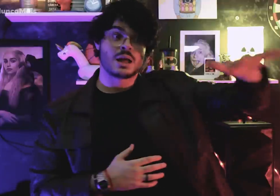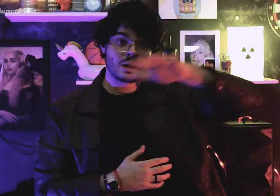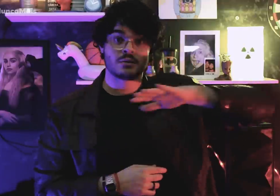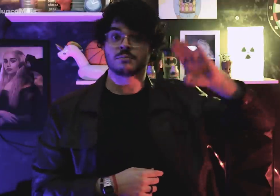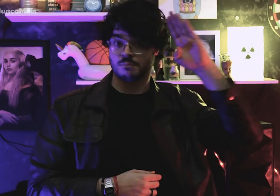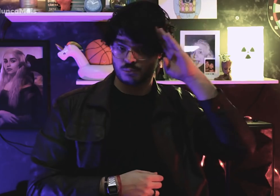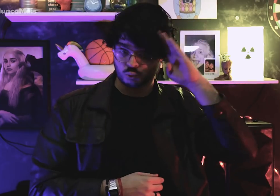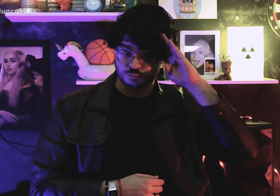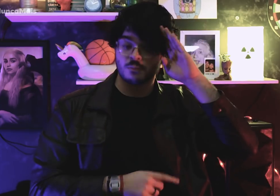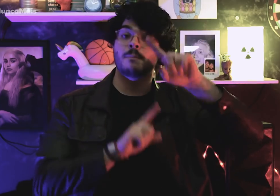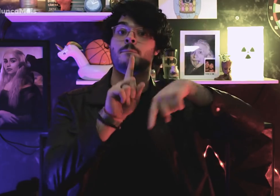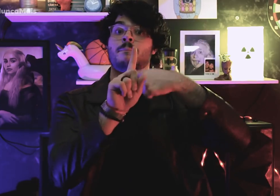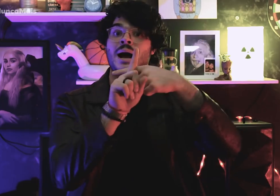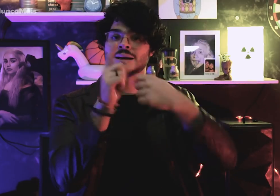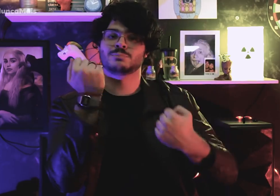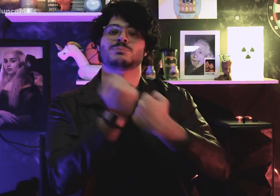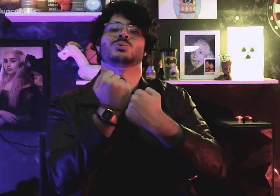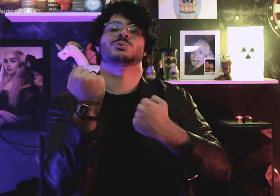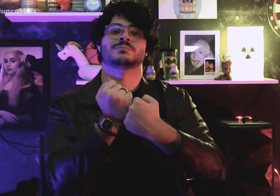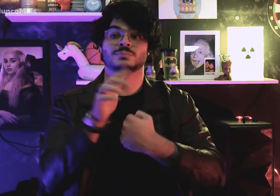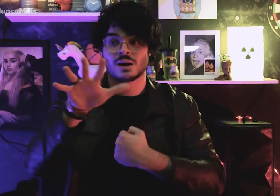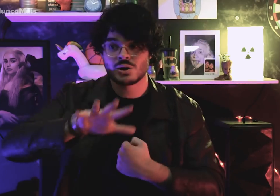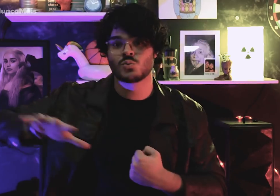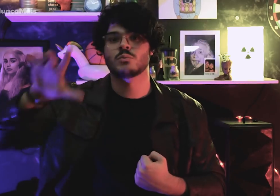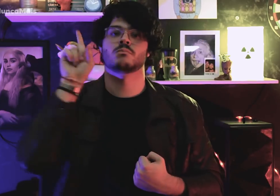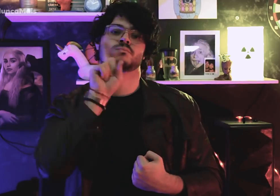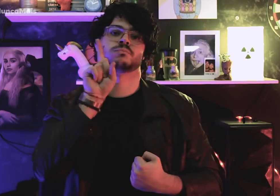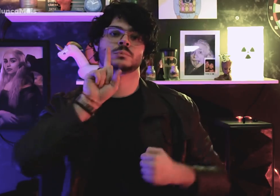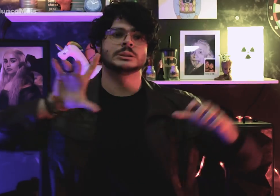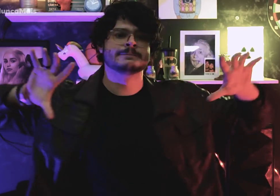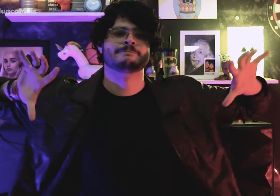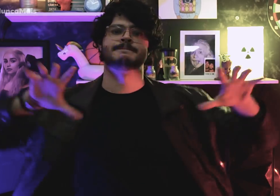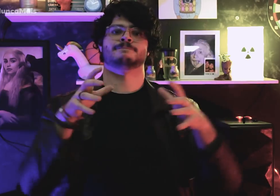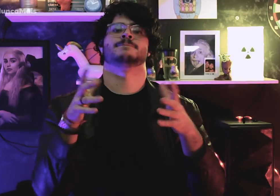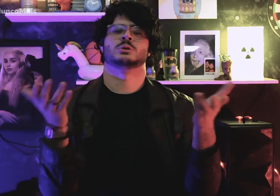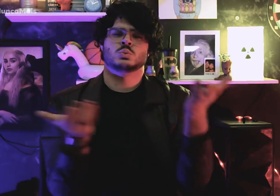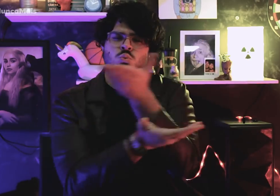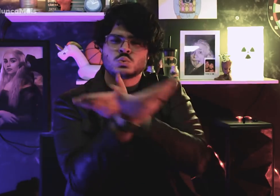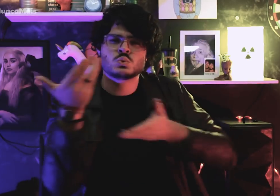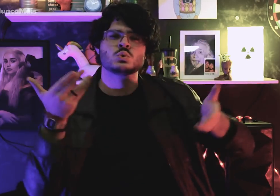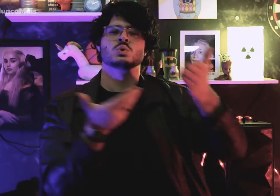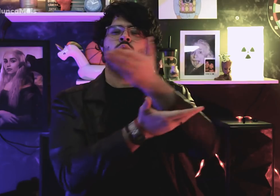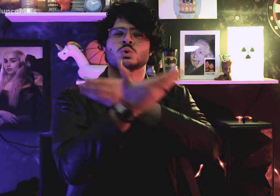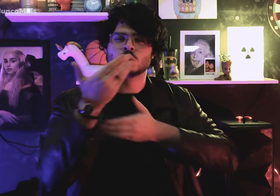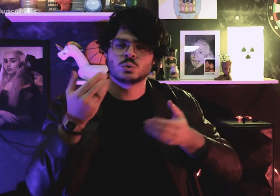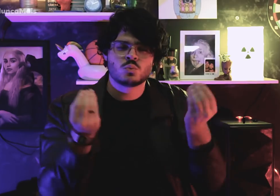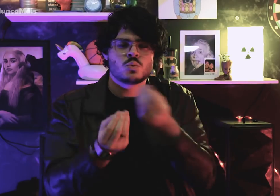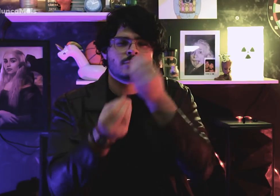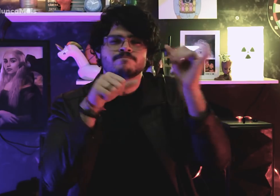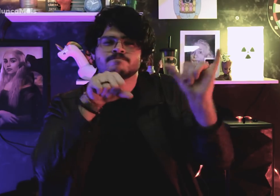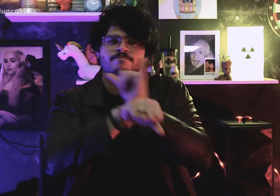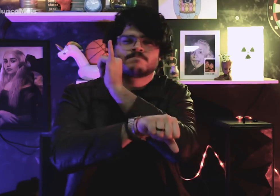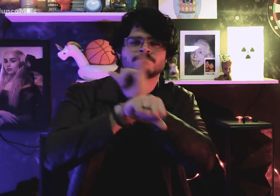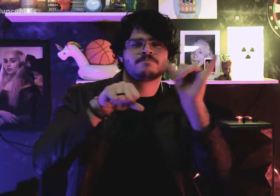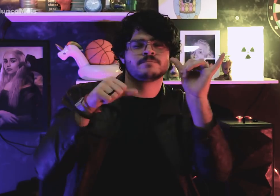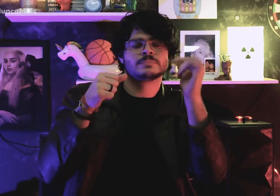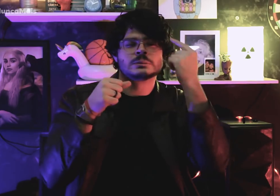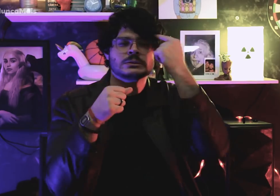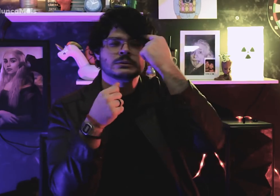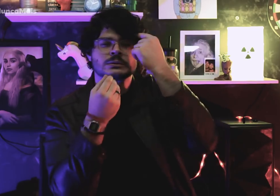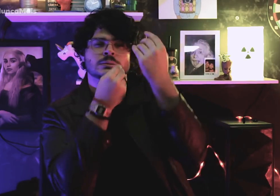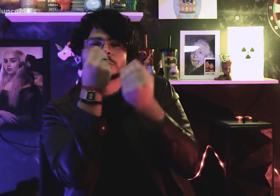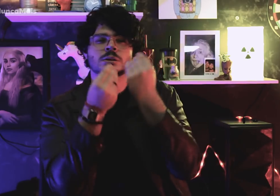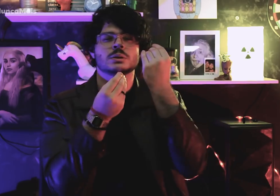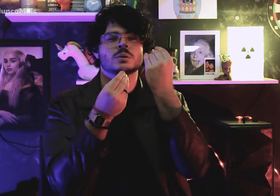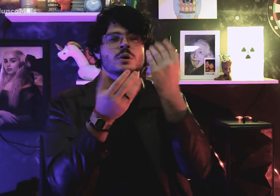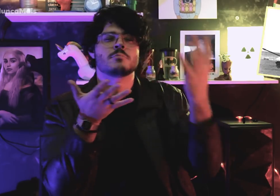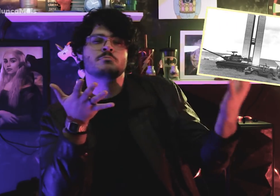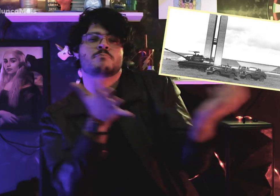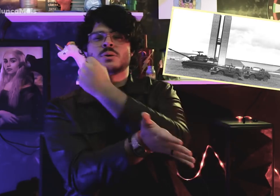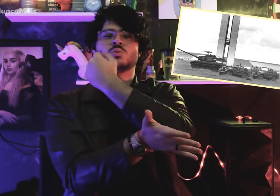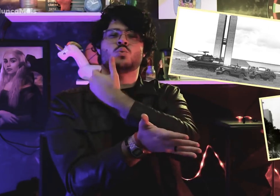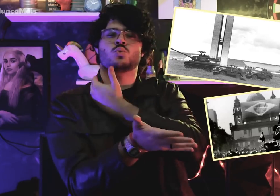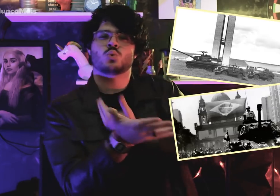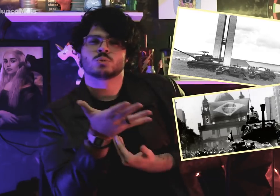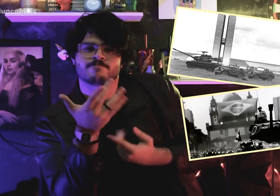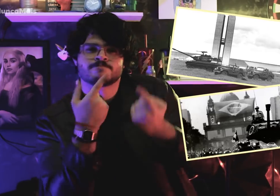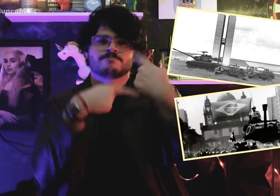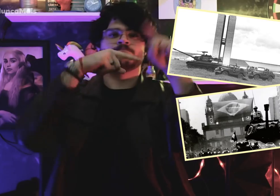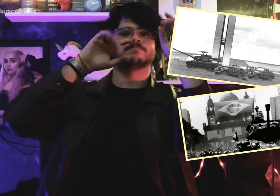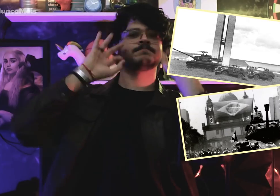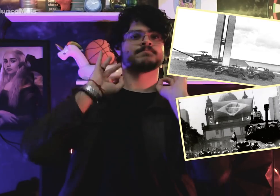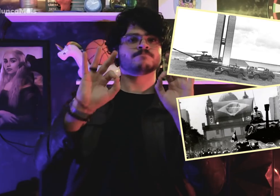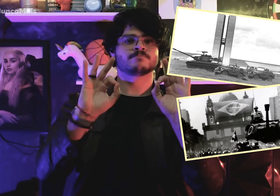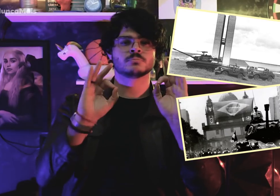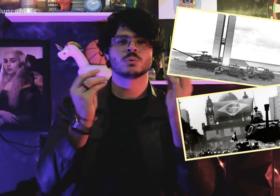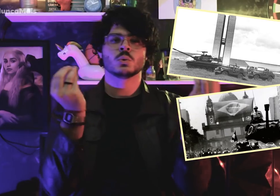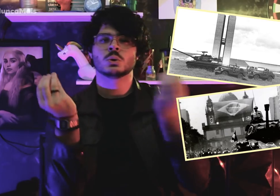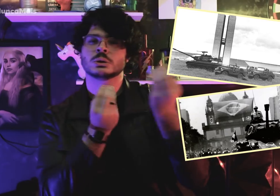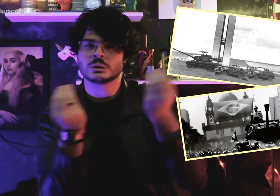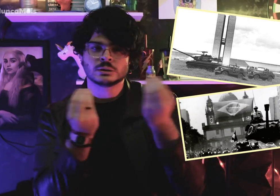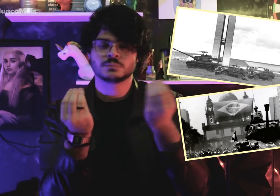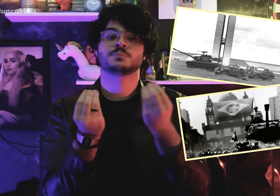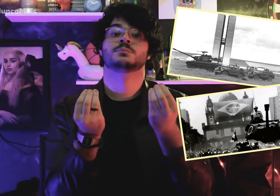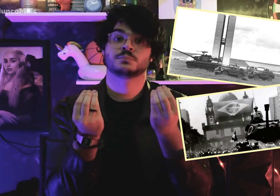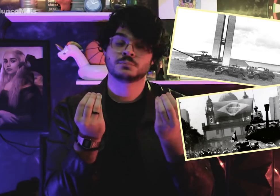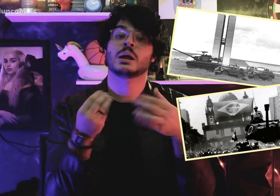with US support, applied, successfully, the coup d'état